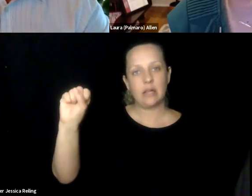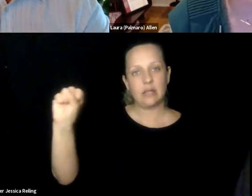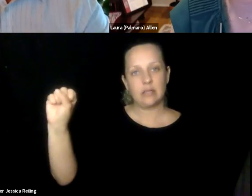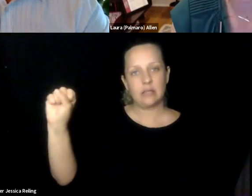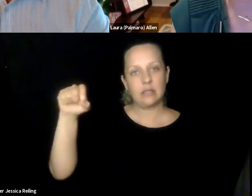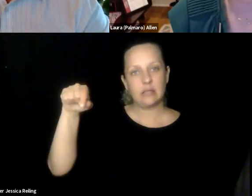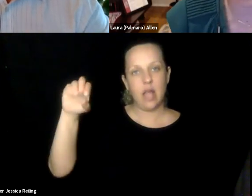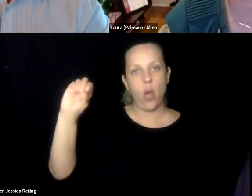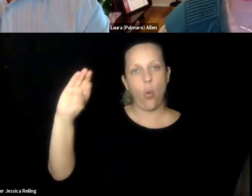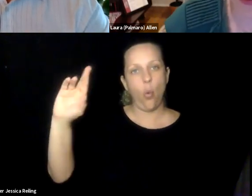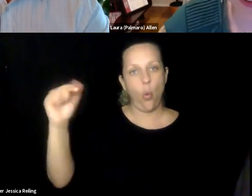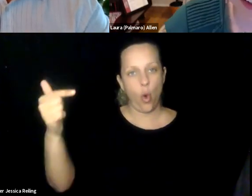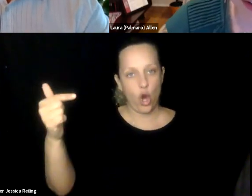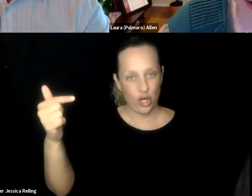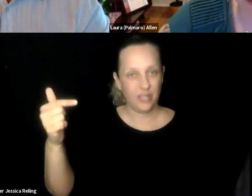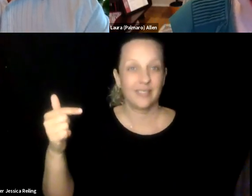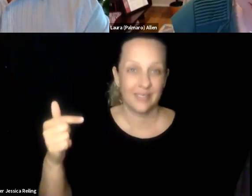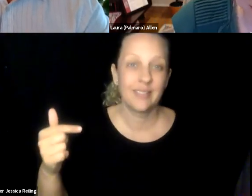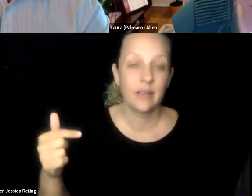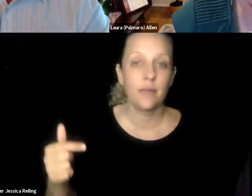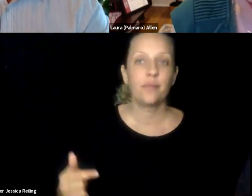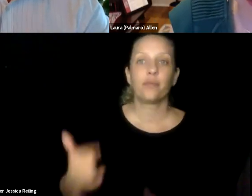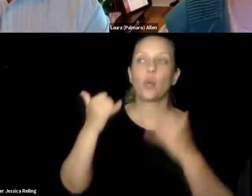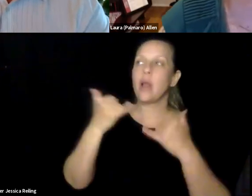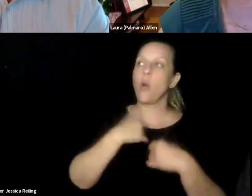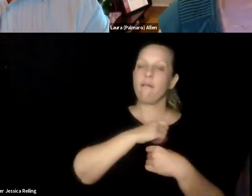the realm of Teach Access, if you're interested go to teachaccess.org.